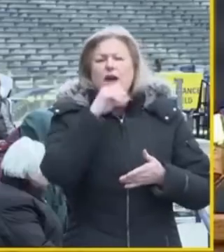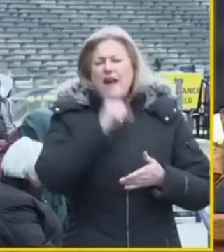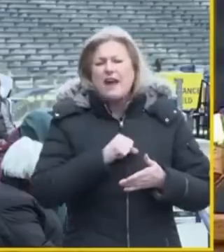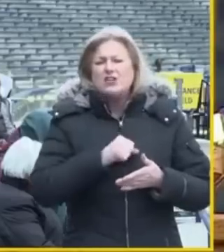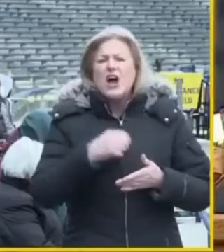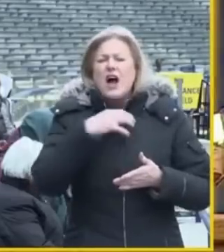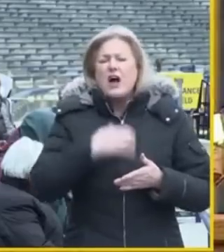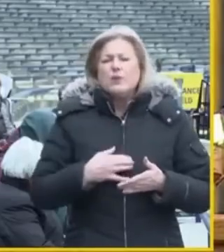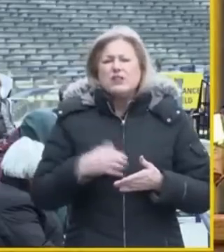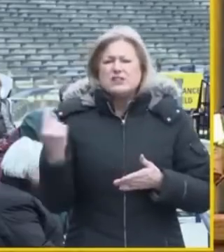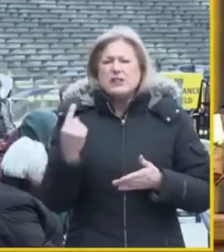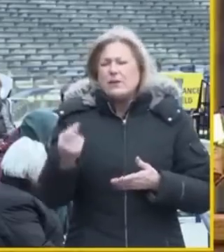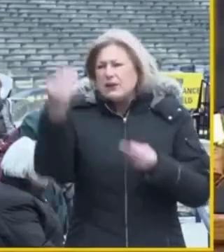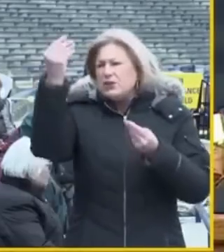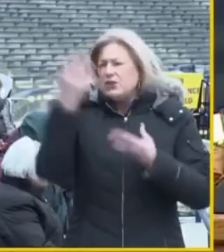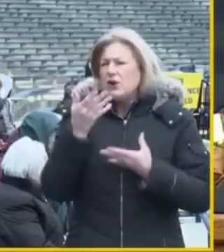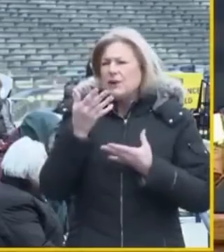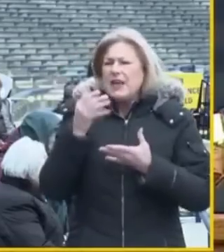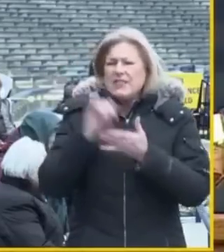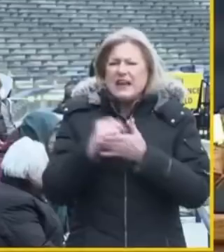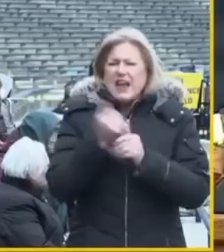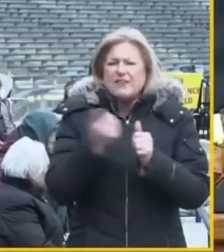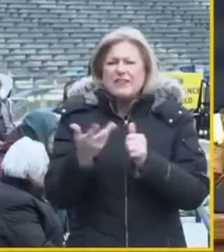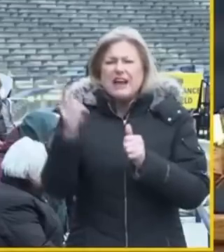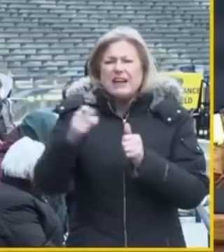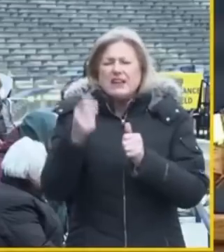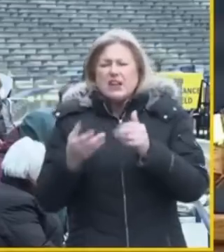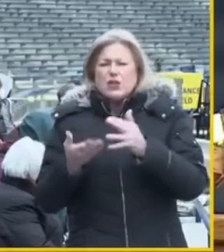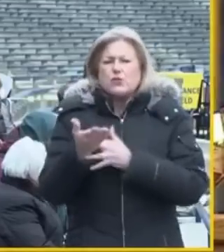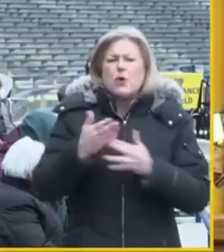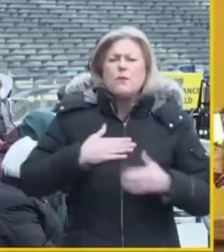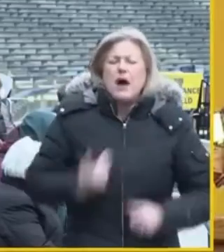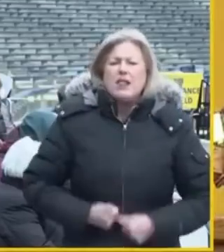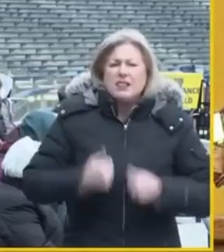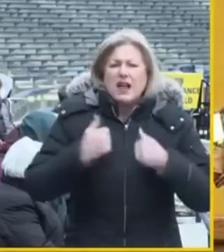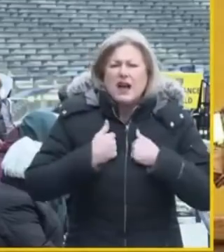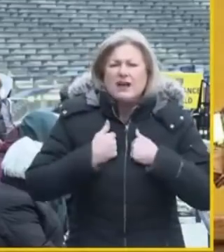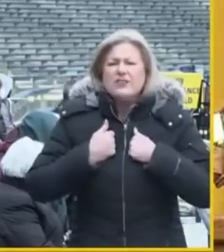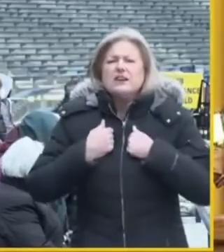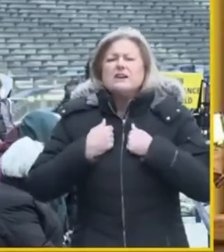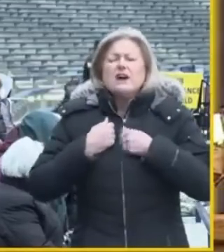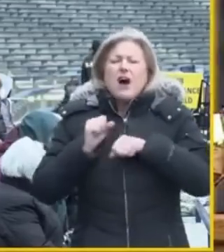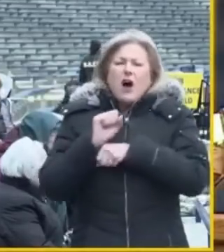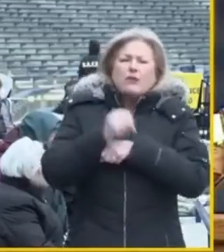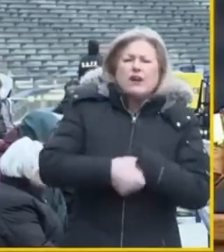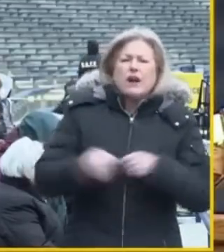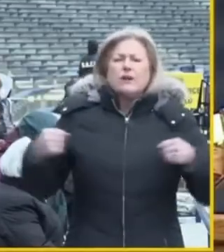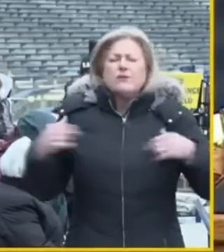that everything I needed to get through my life, to get through my fears and my self-doubt,